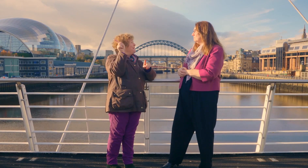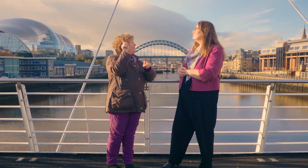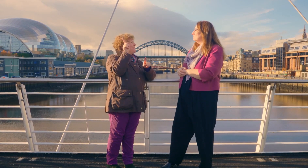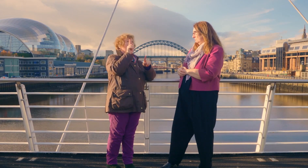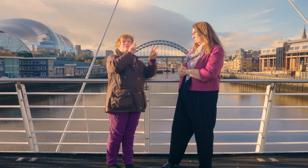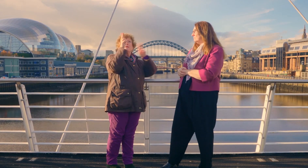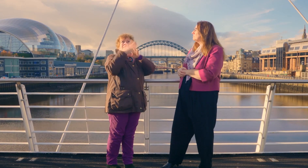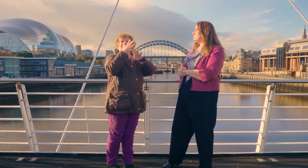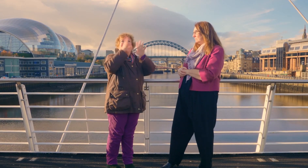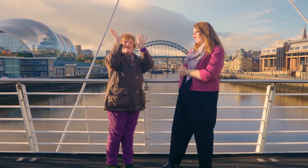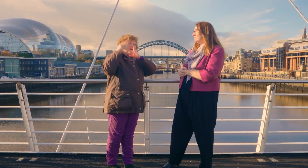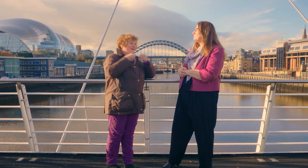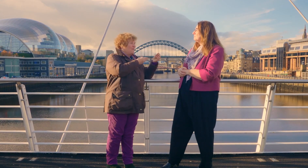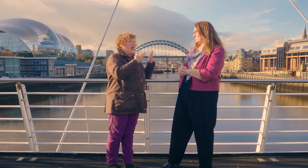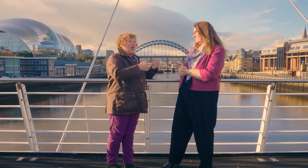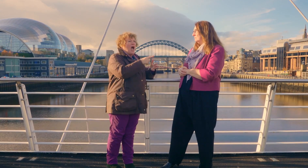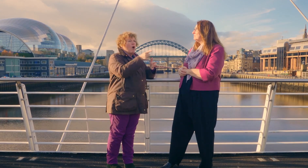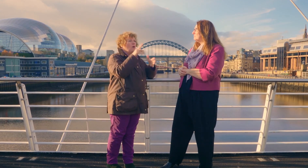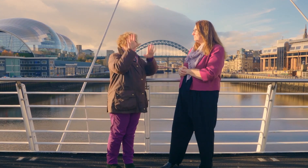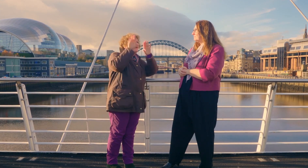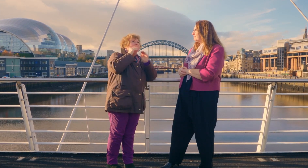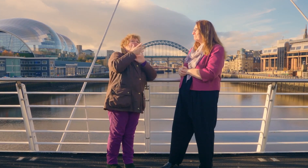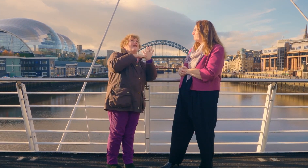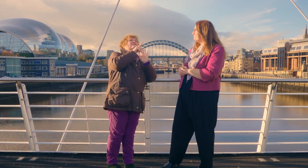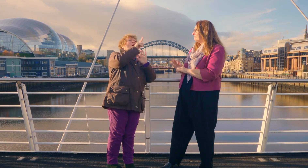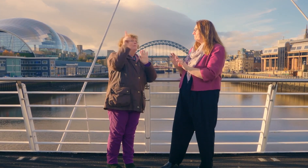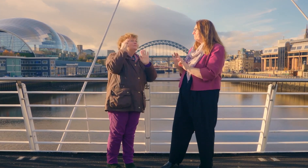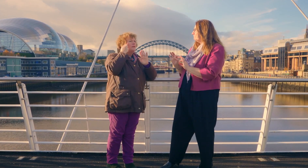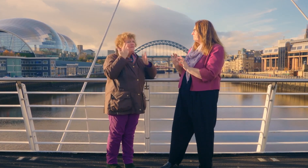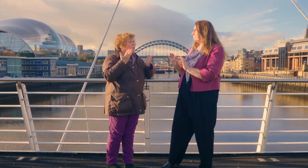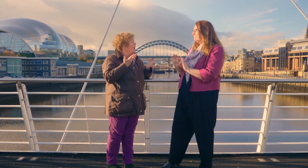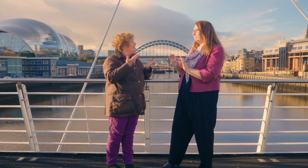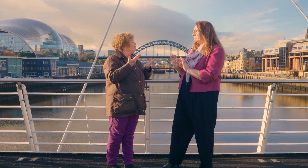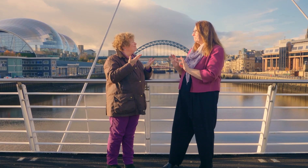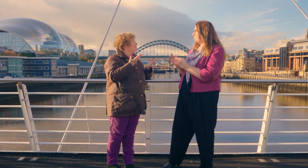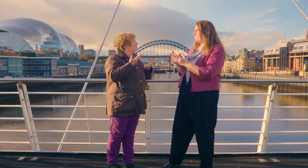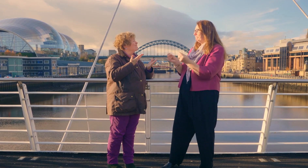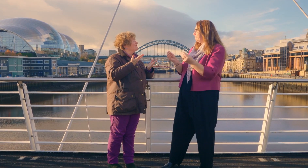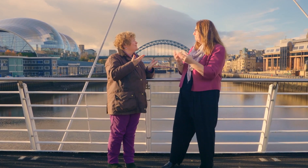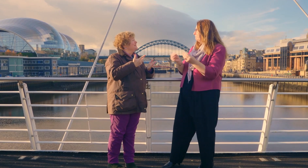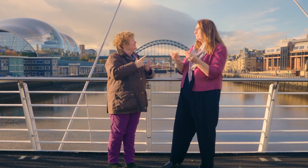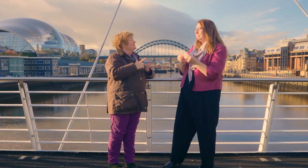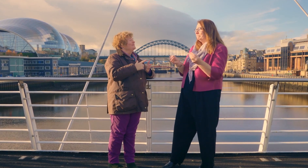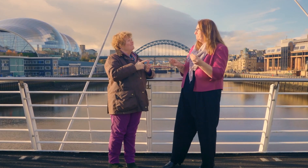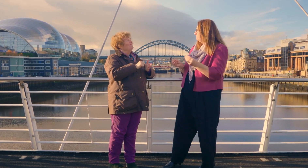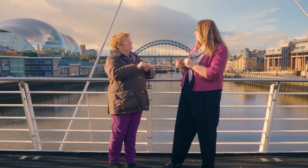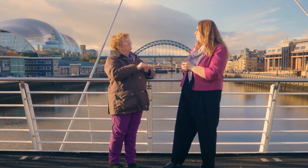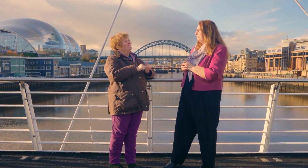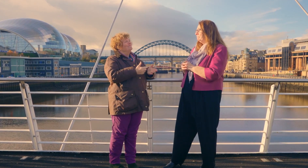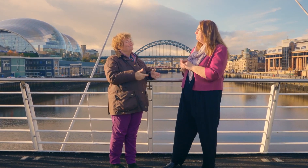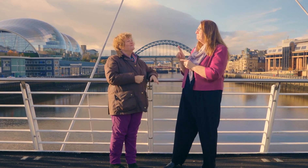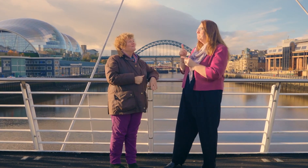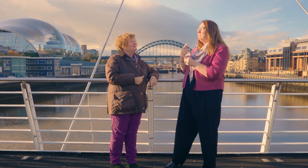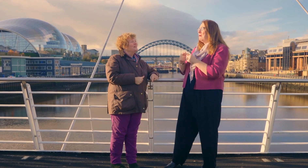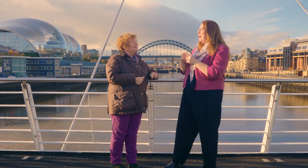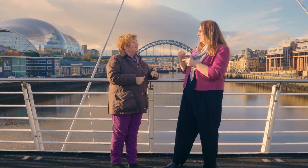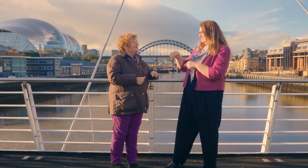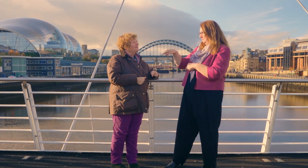watching the grownups signing with one another. That how the language was handed down to us. But now, who are children going to learn it from? No one. All that's gone.